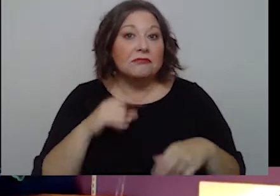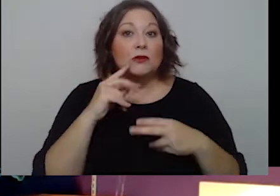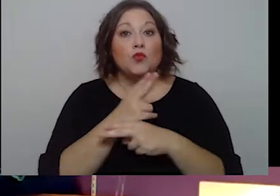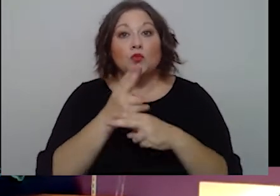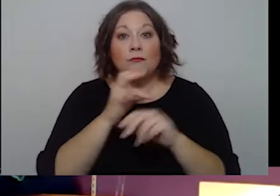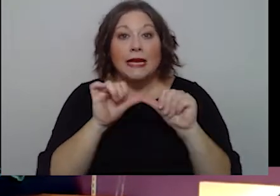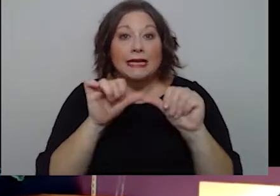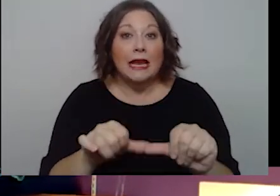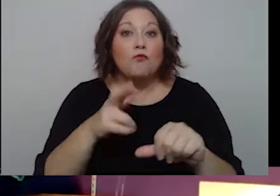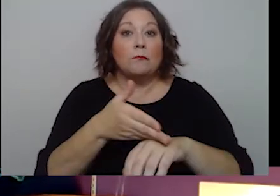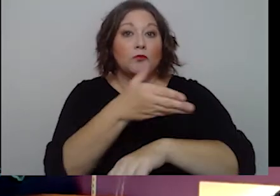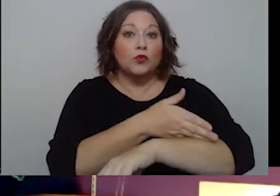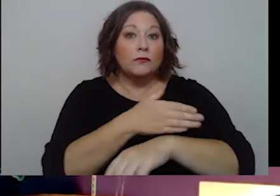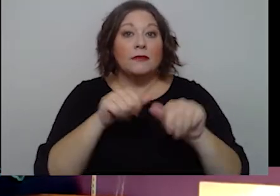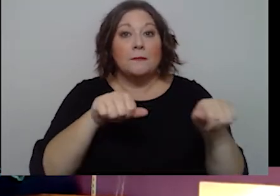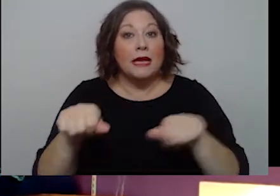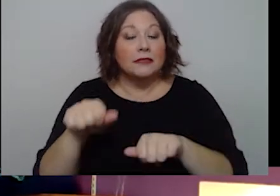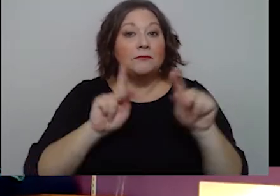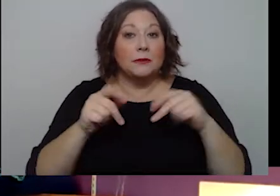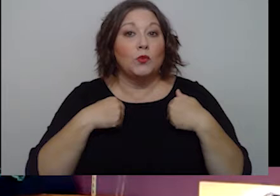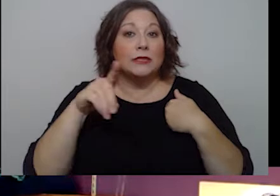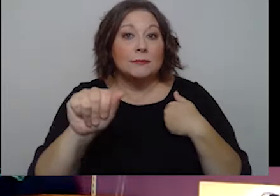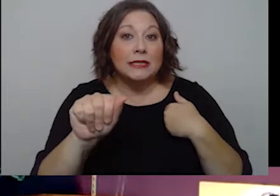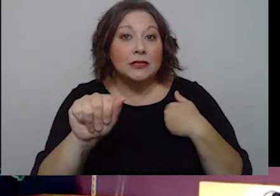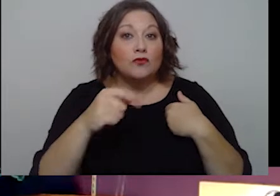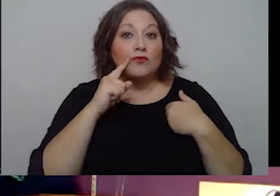that's used to maintain or improve the capacity of people with disabilities